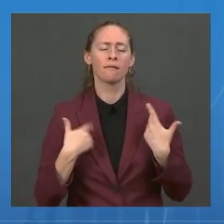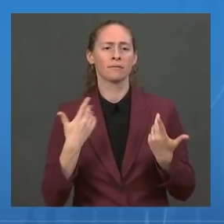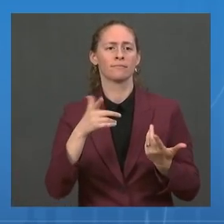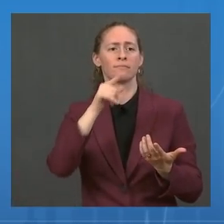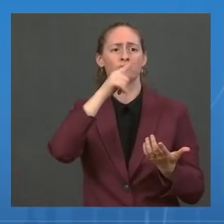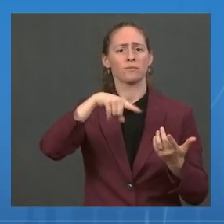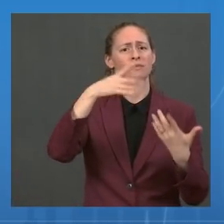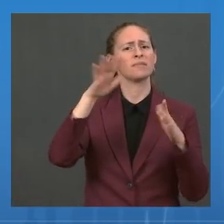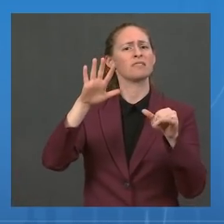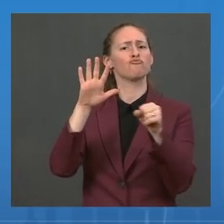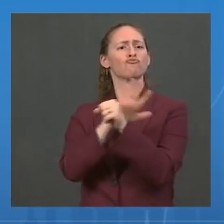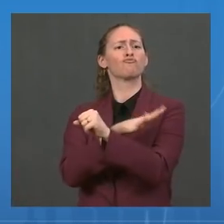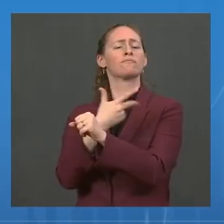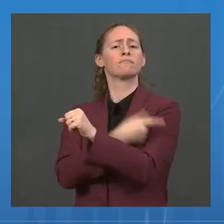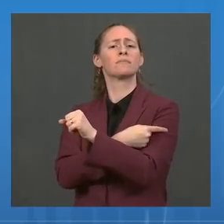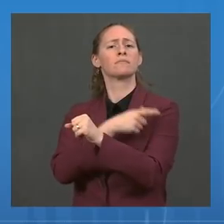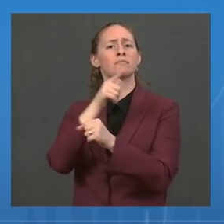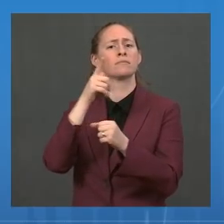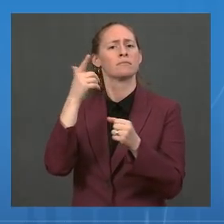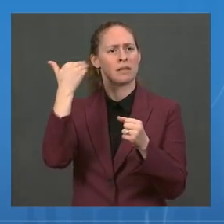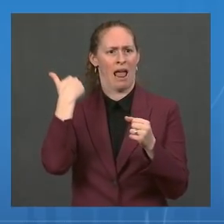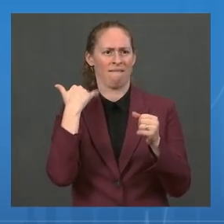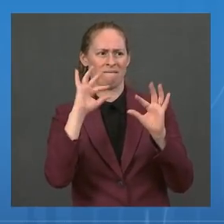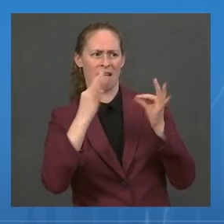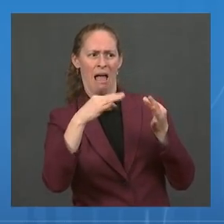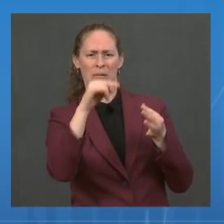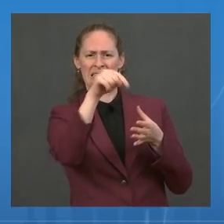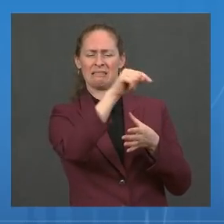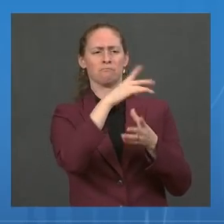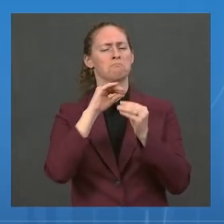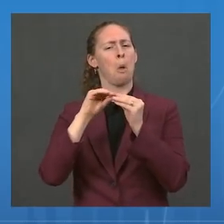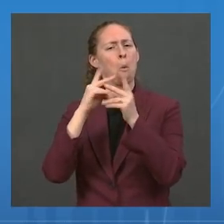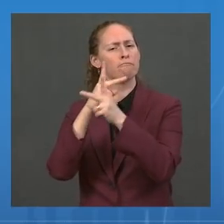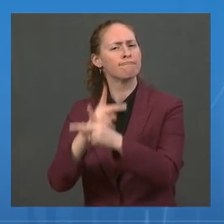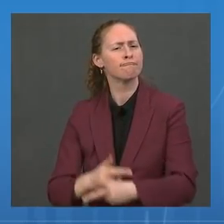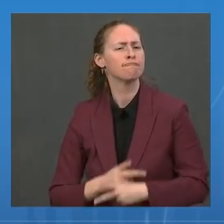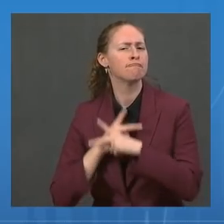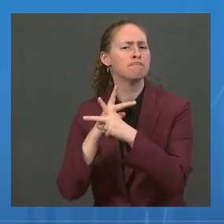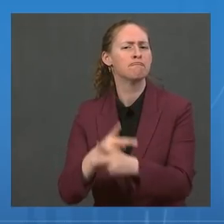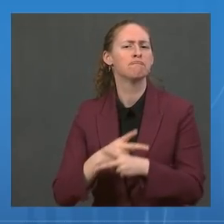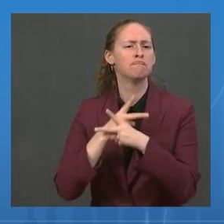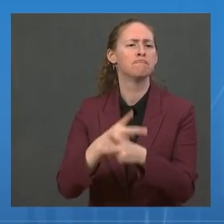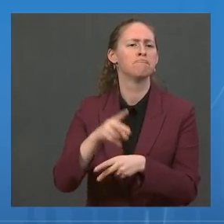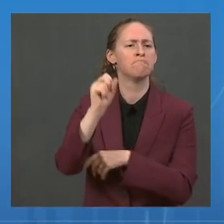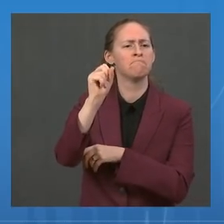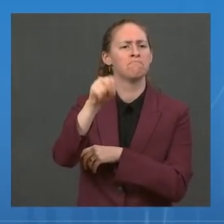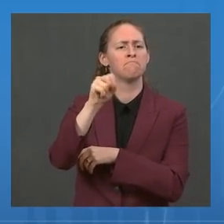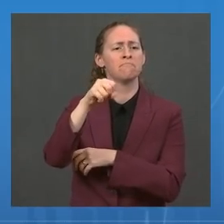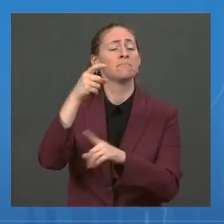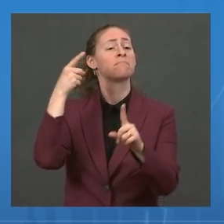which is reasonable. But in no way, shape, or form should this take away from the fact that the vaccines are highly effective